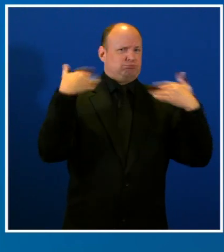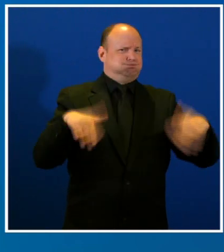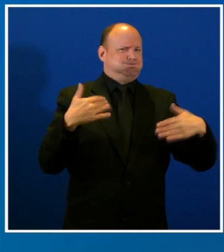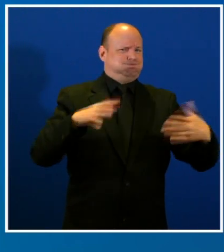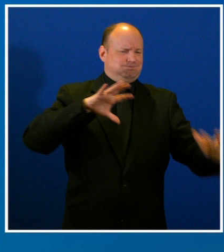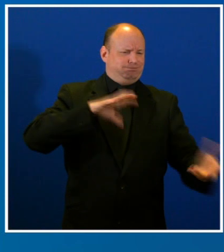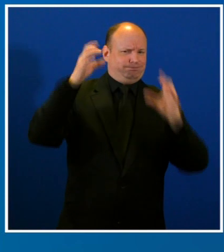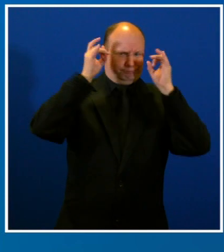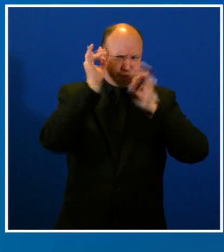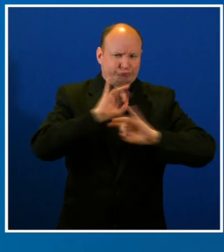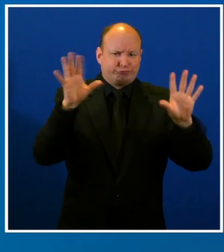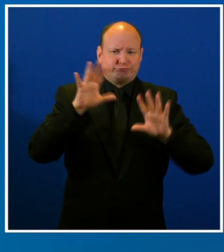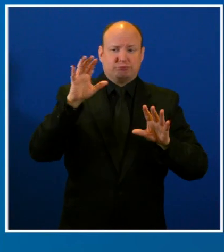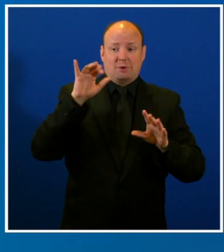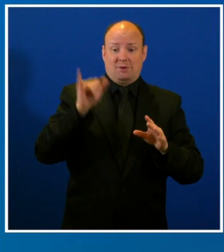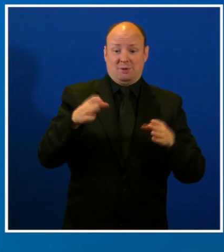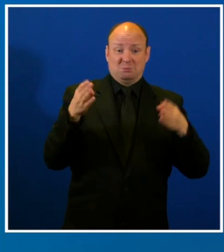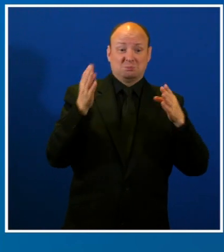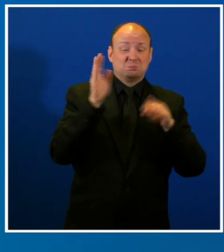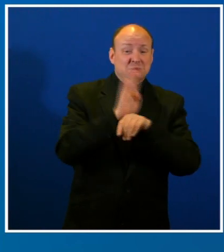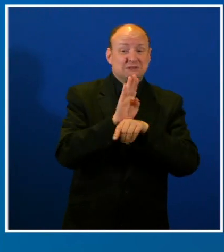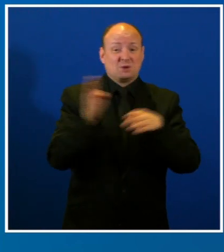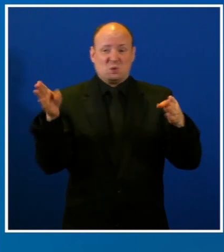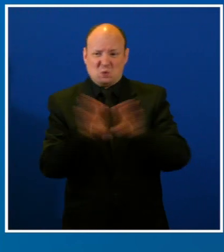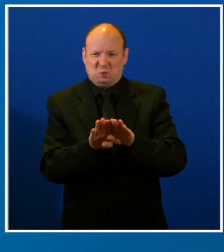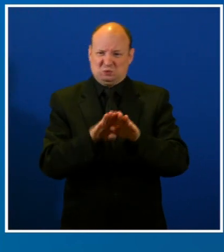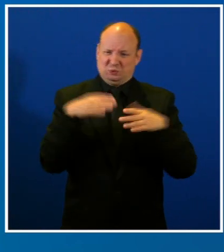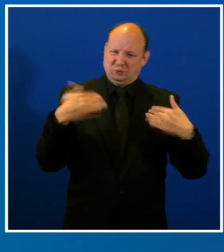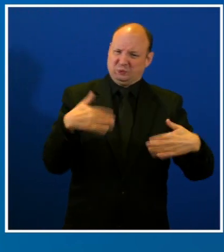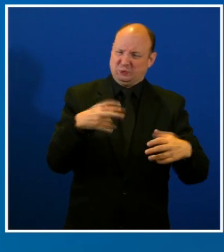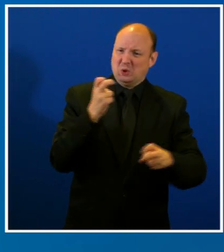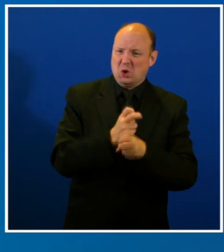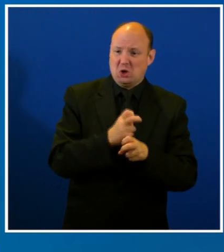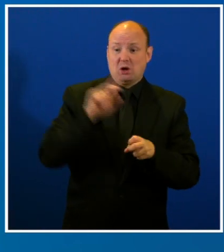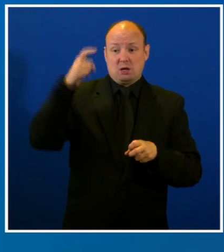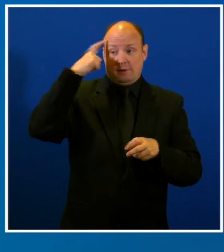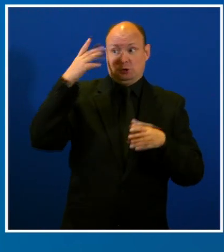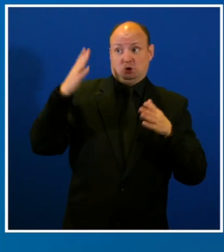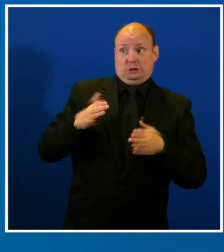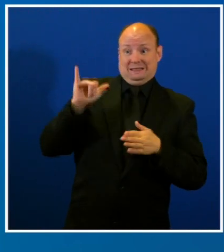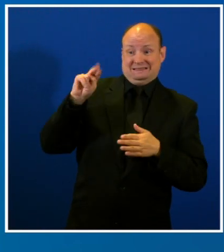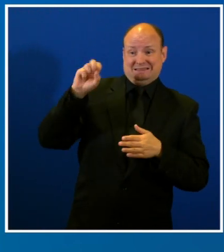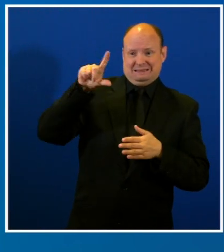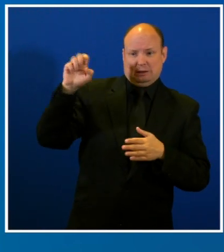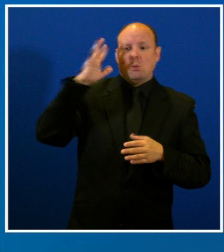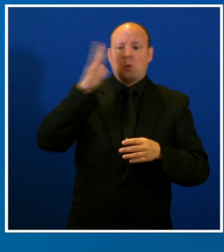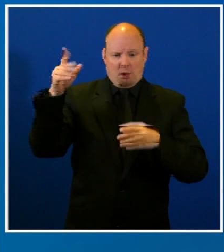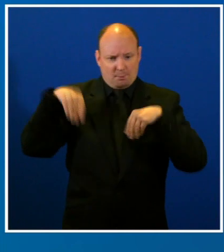taken lightly. He has pledged to continue to provide support for local businesses and to help